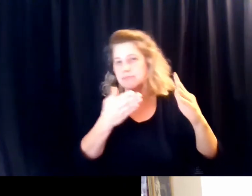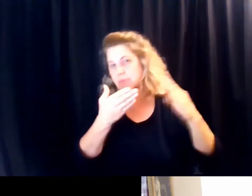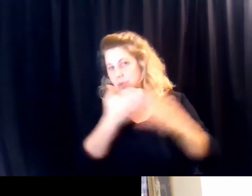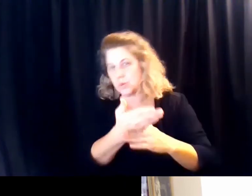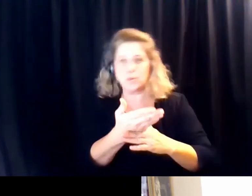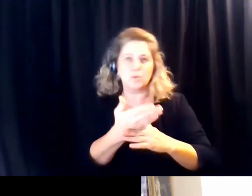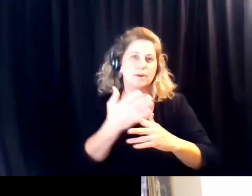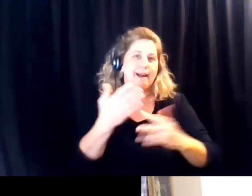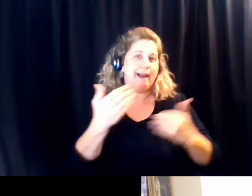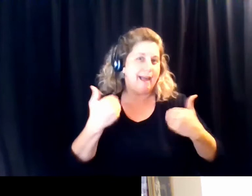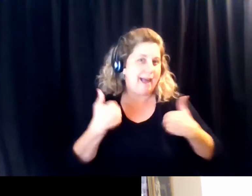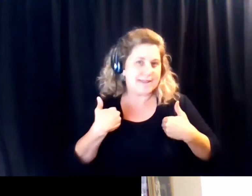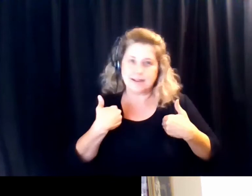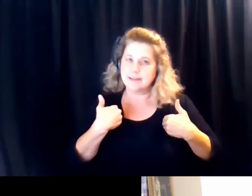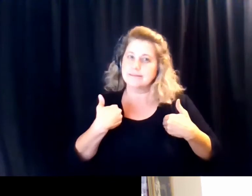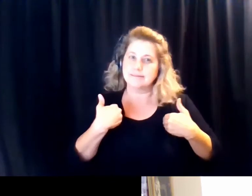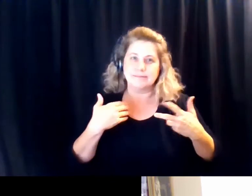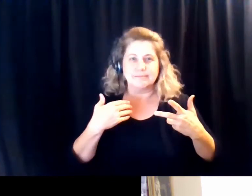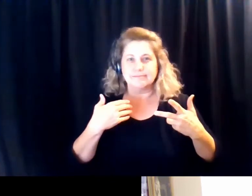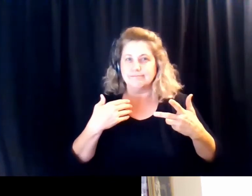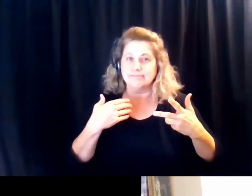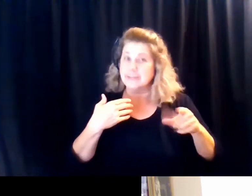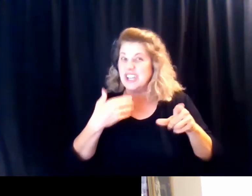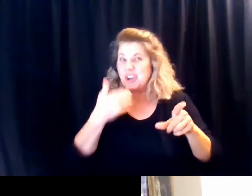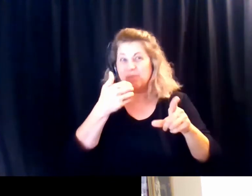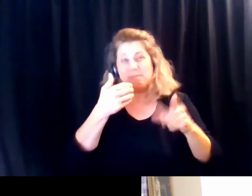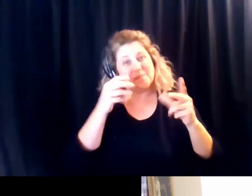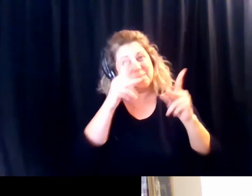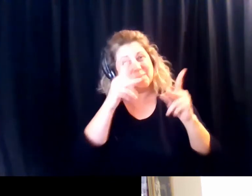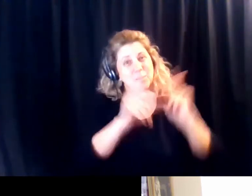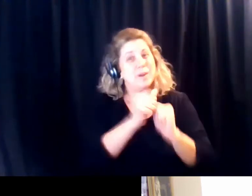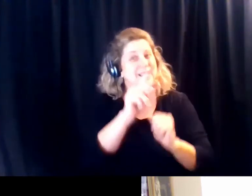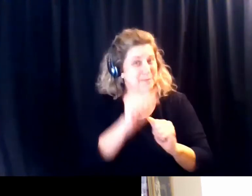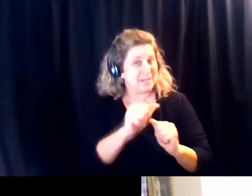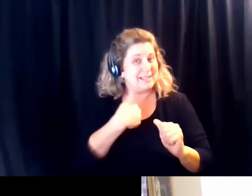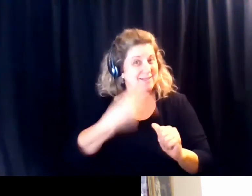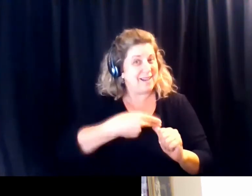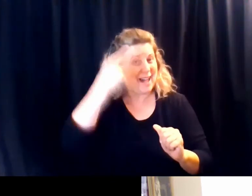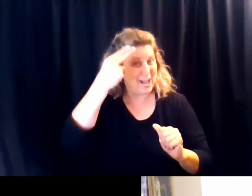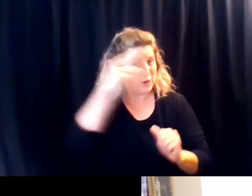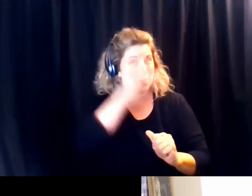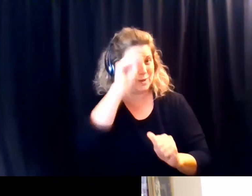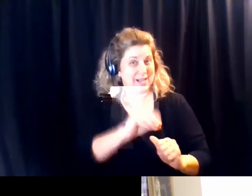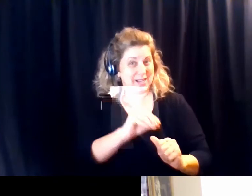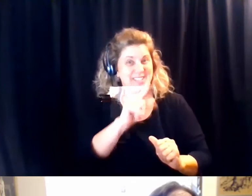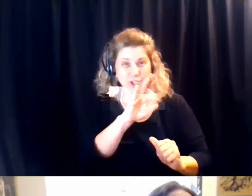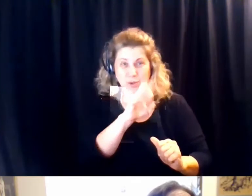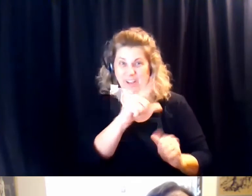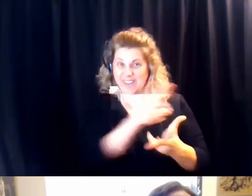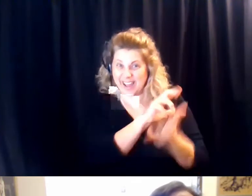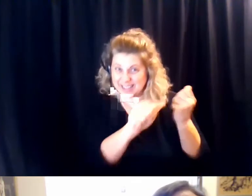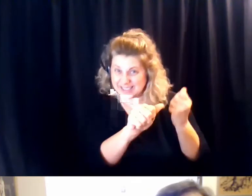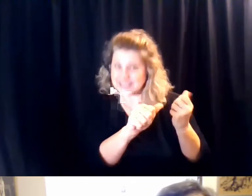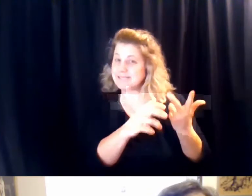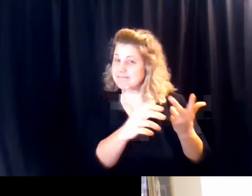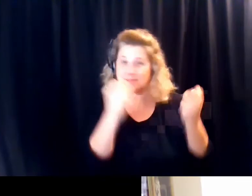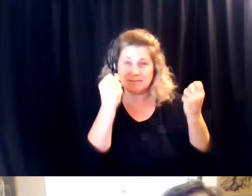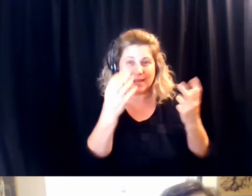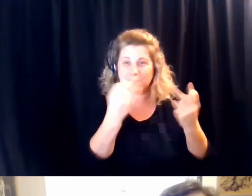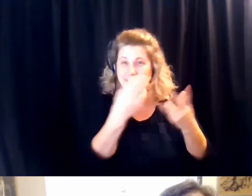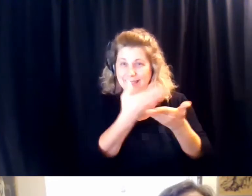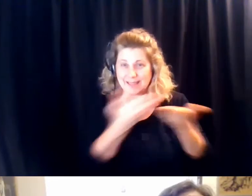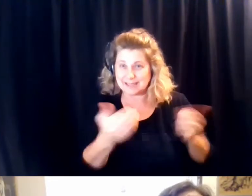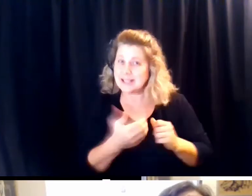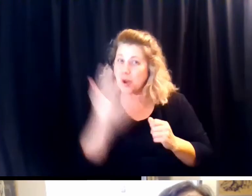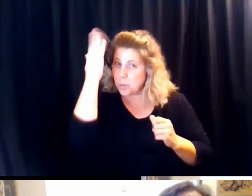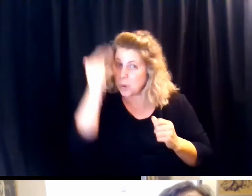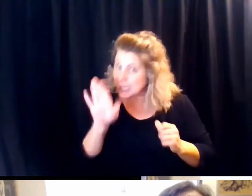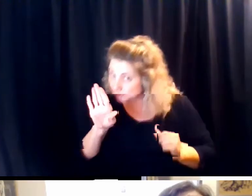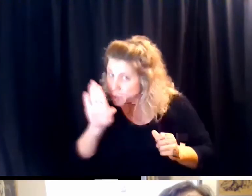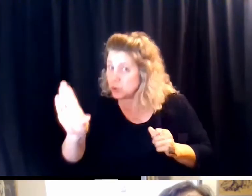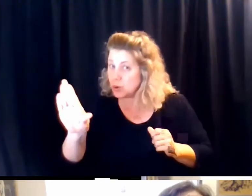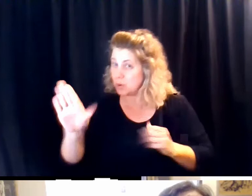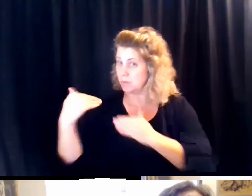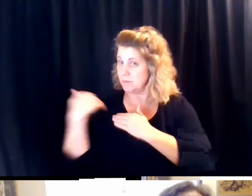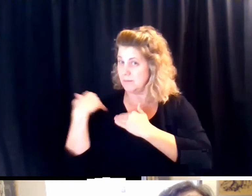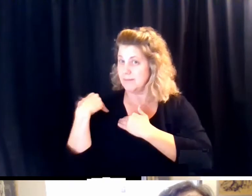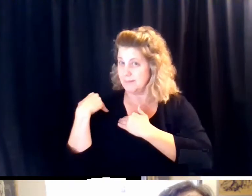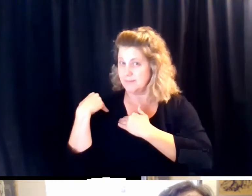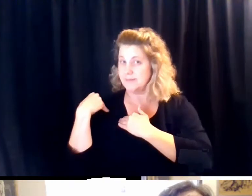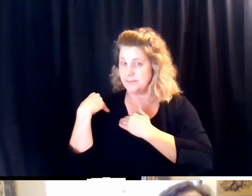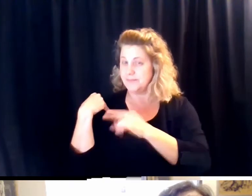Judith Heumann: And staying on to go into adult facilities and we need to be dealing with issues around healthcare and absolute disparities. So I think, you know, as